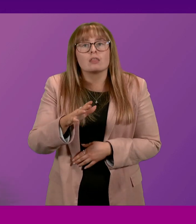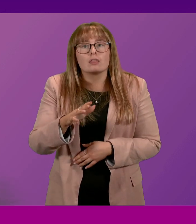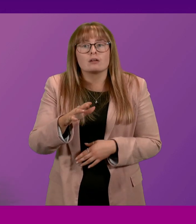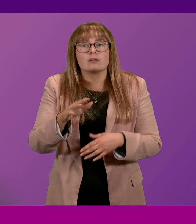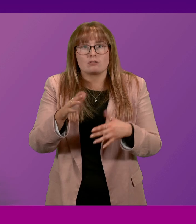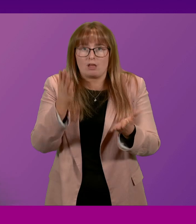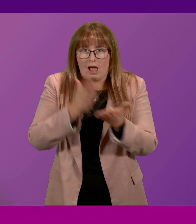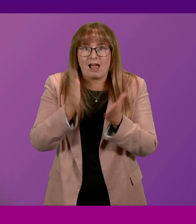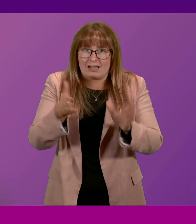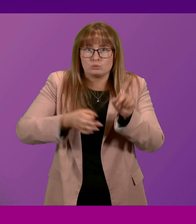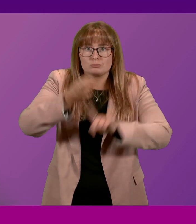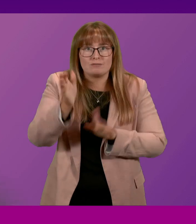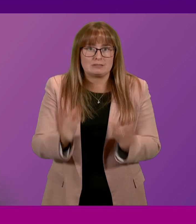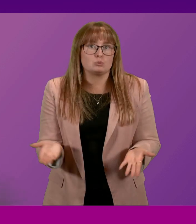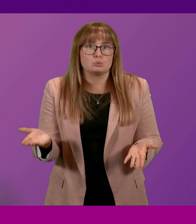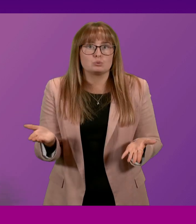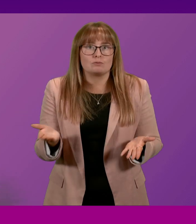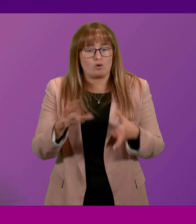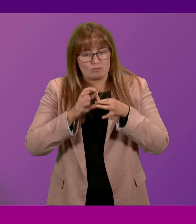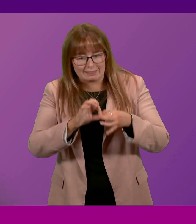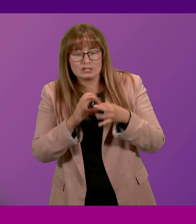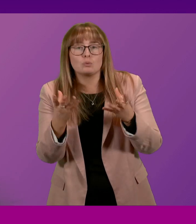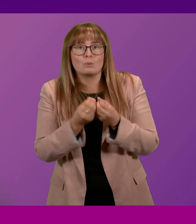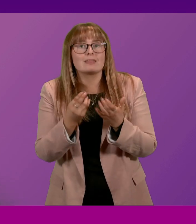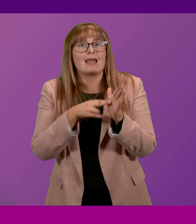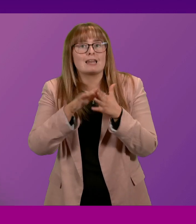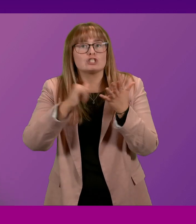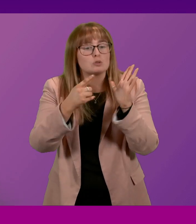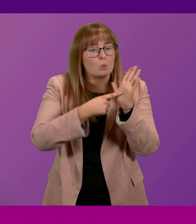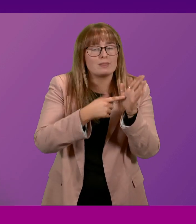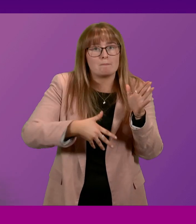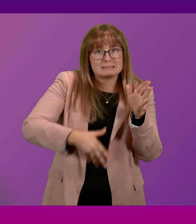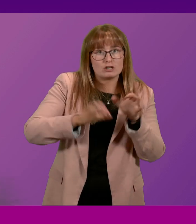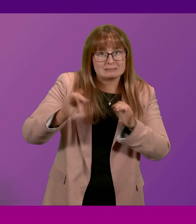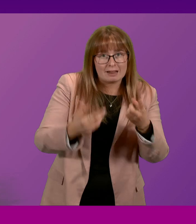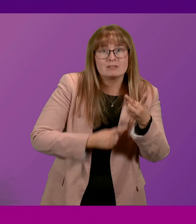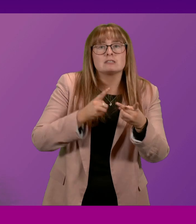be improvements in the relationships in NHS Lothian maternity services to ensure that